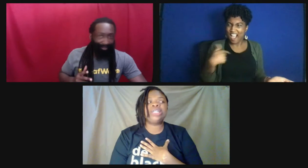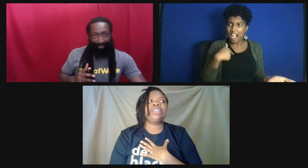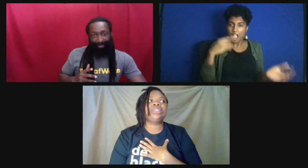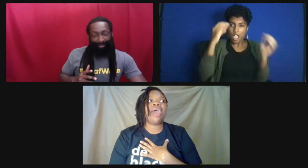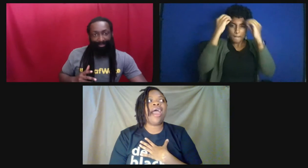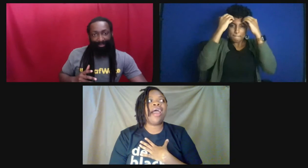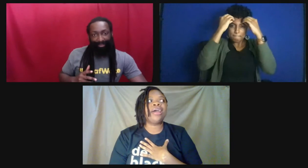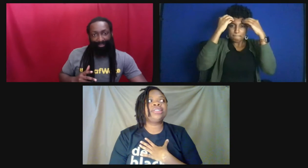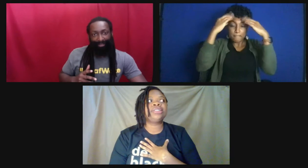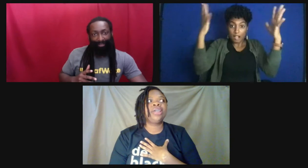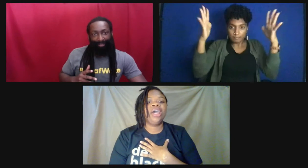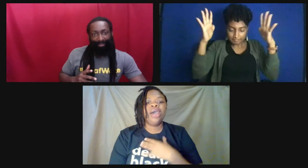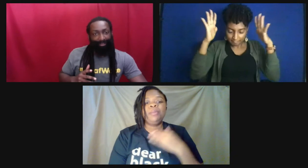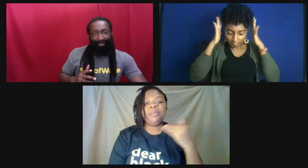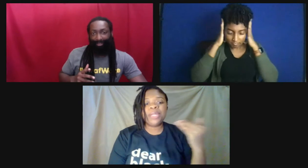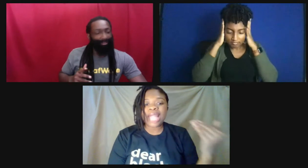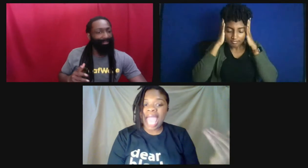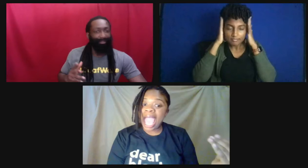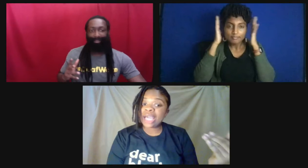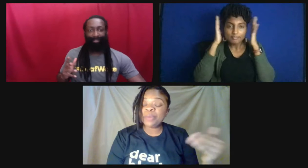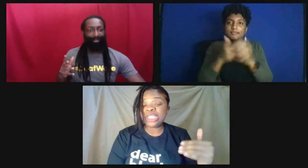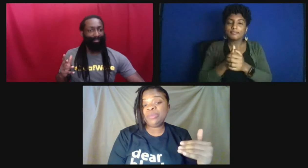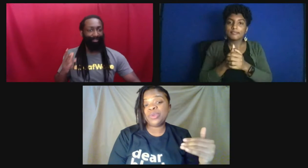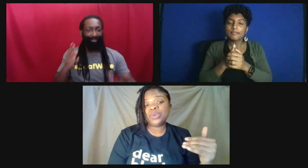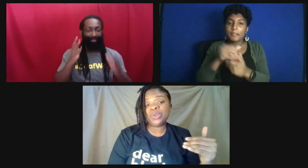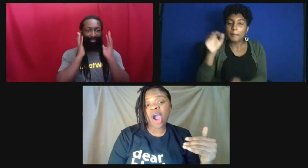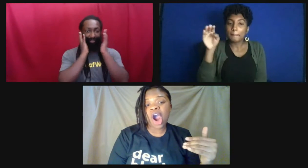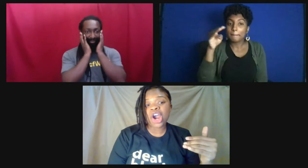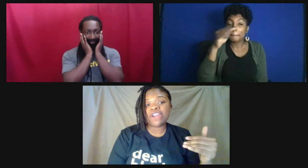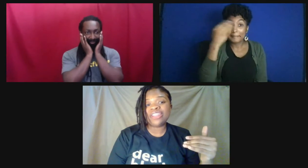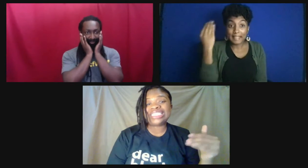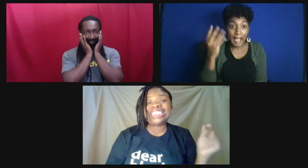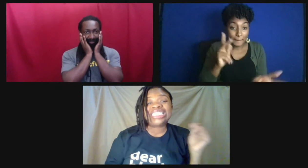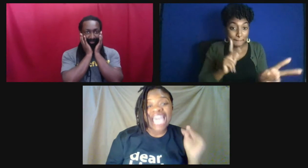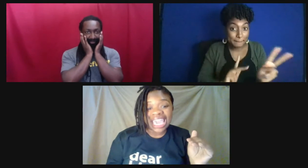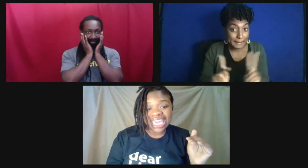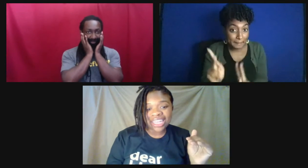was that Black people are the second largest group